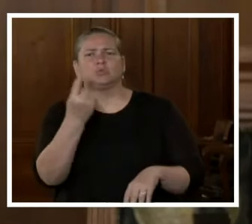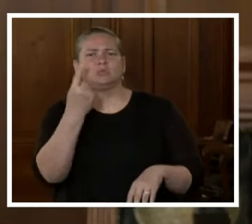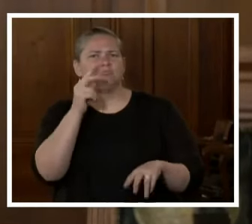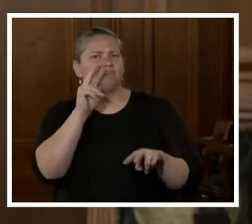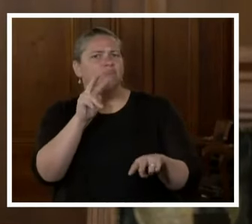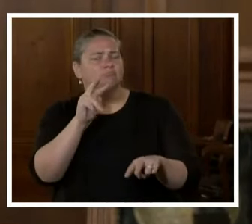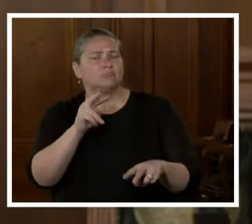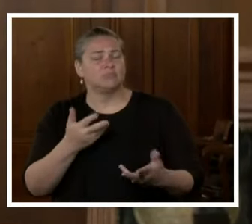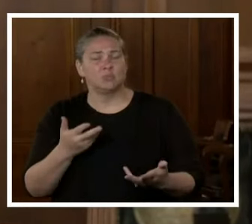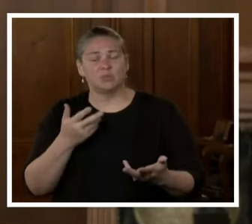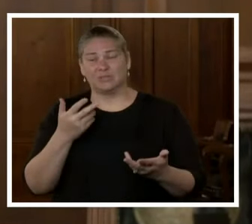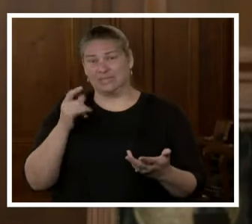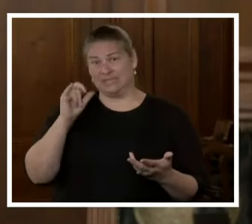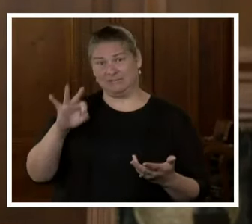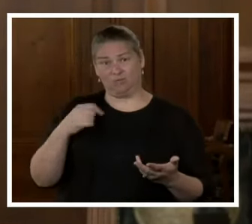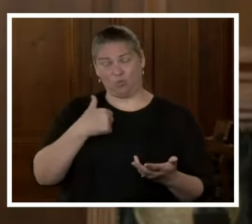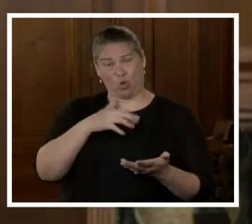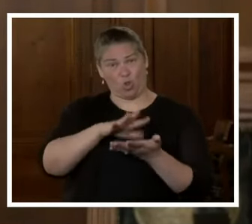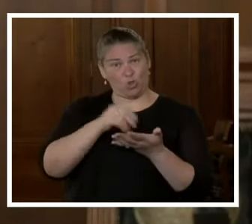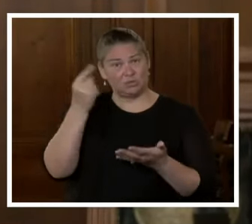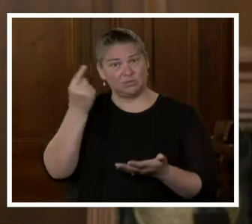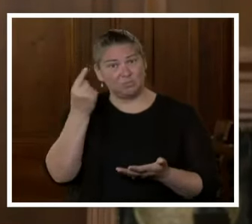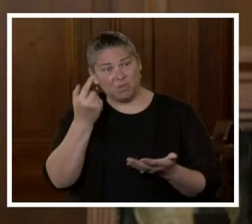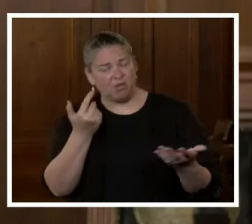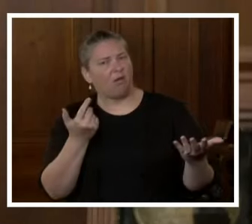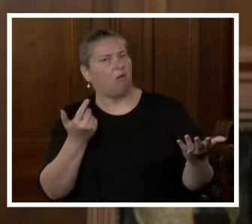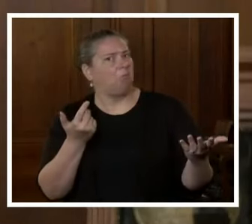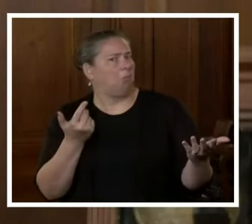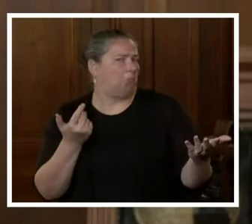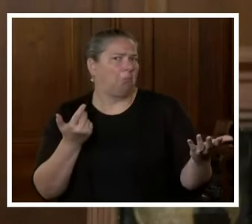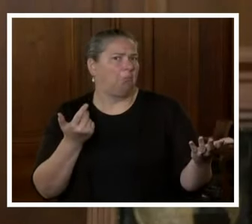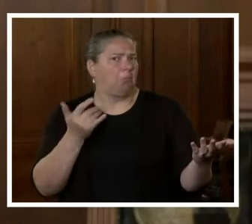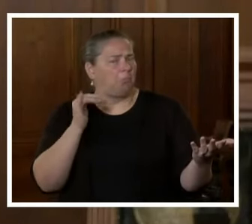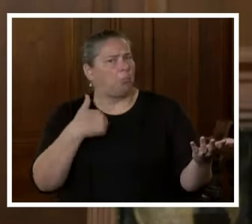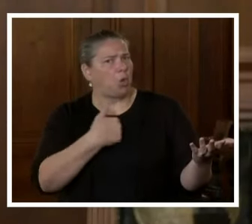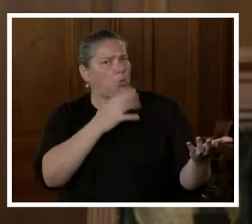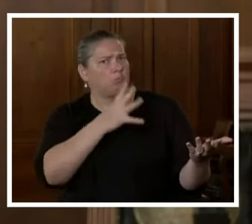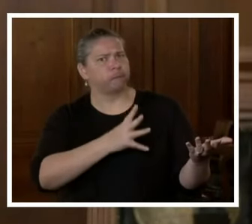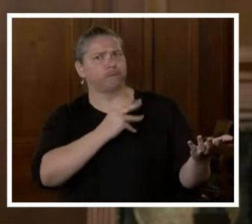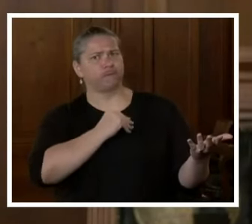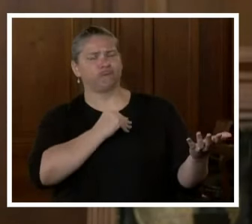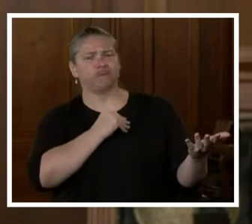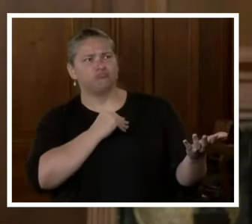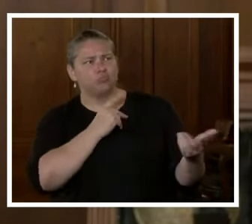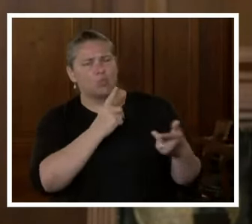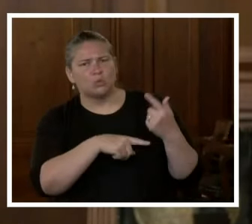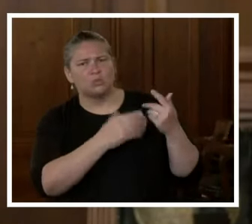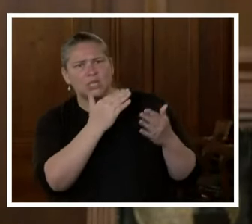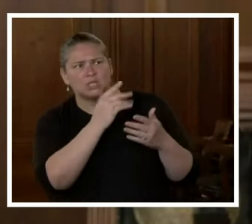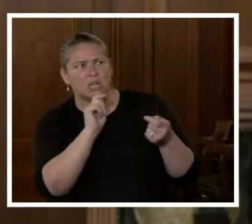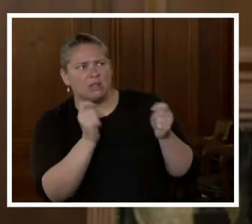SEE A SPEC'D SECOND SPIKE, CERTAINLY A LOT OF PEOPLE OUT THERE THINK THAT THERE MAY BE